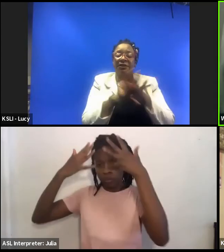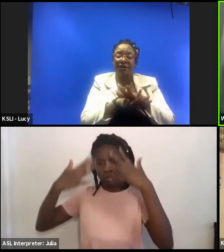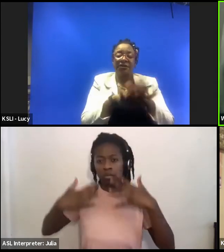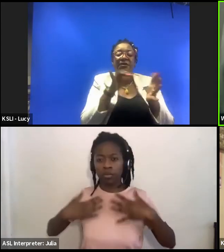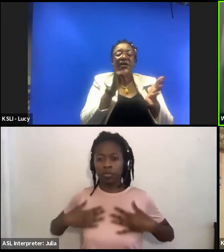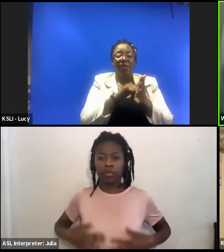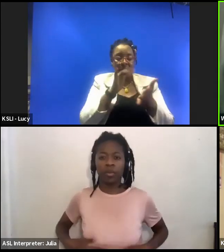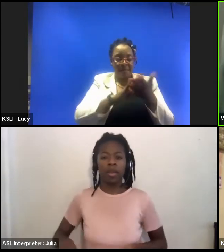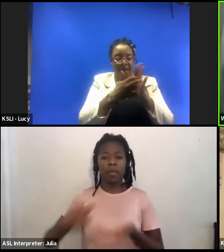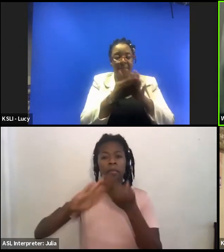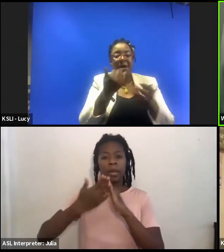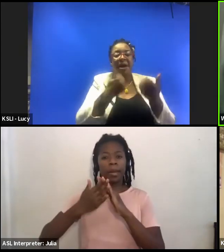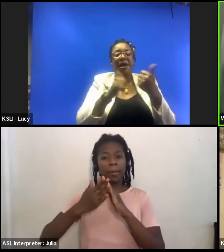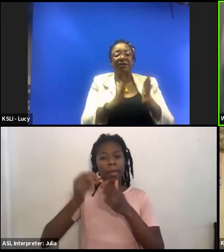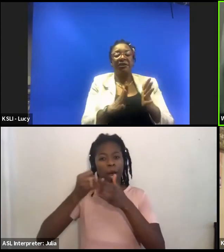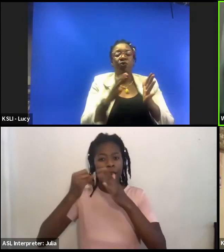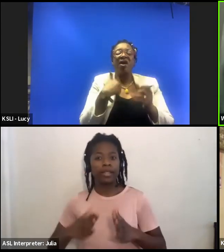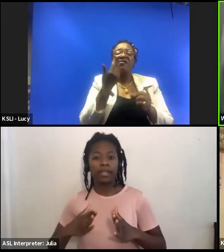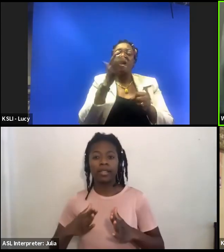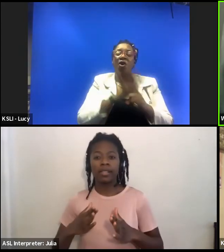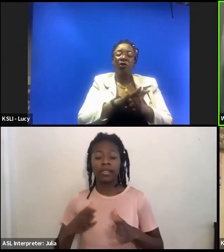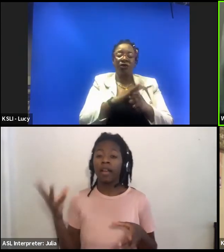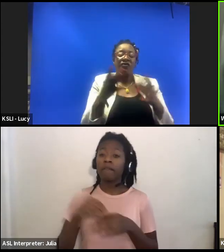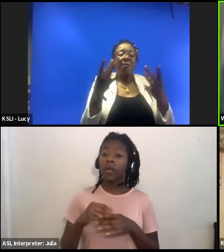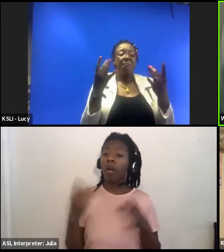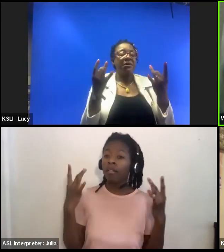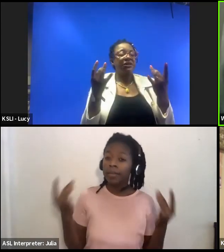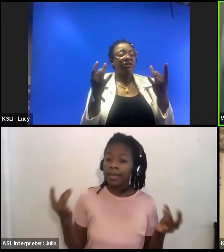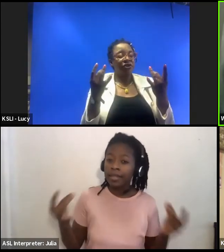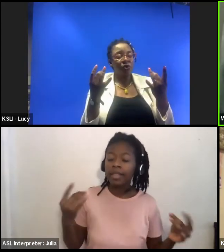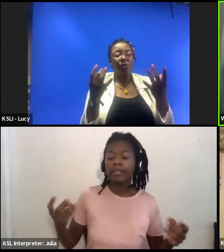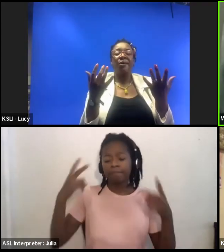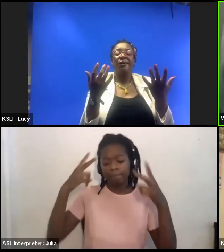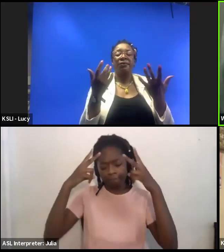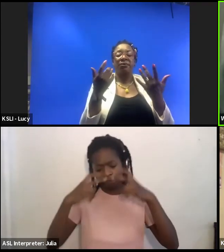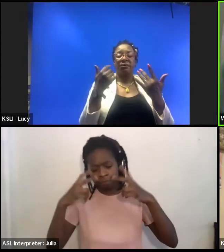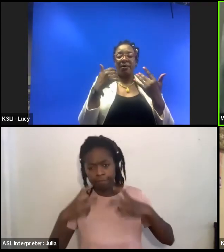There's a lot of meditation, there is a lot of introspection and there's a lot of letting go.